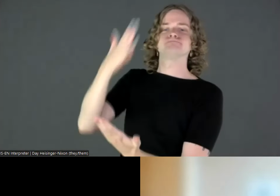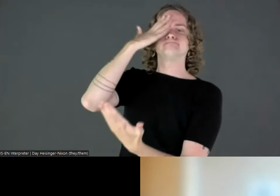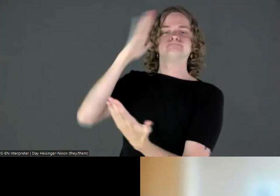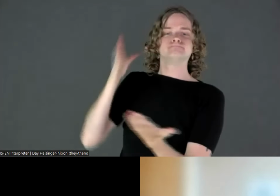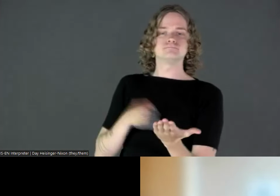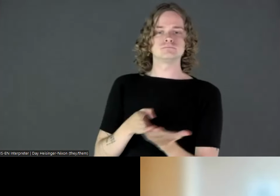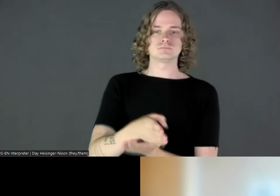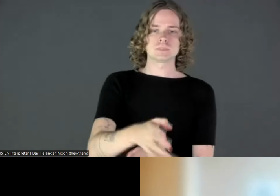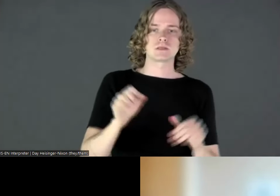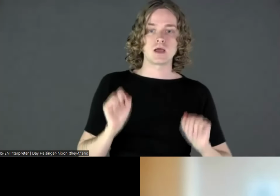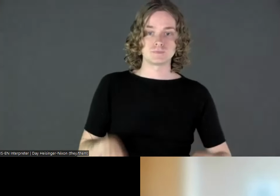Nadia, for that.